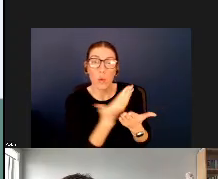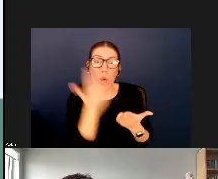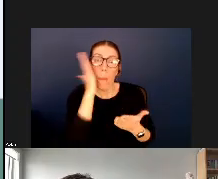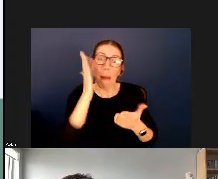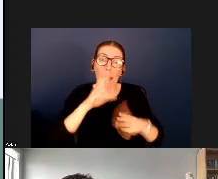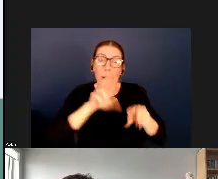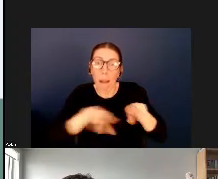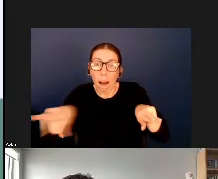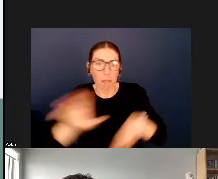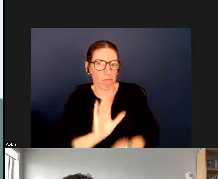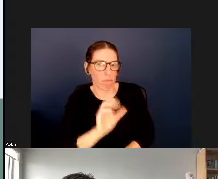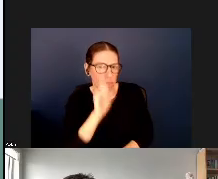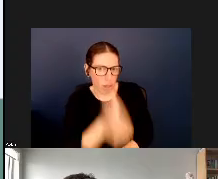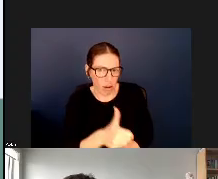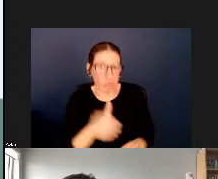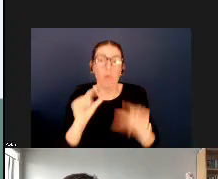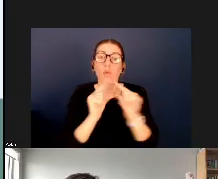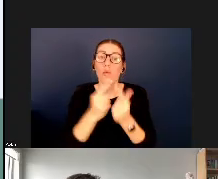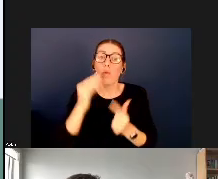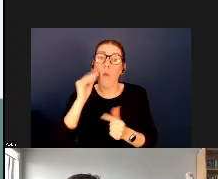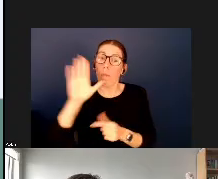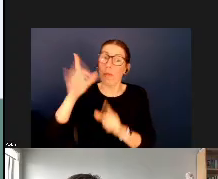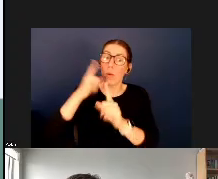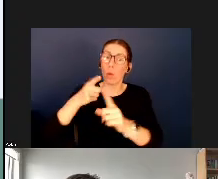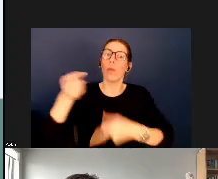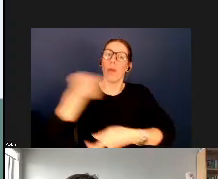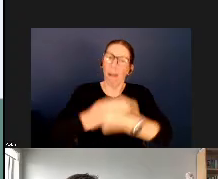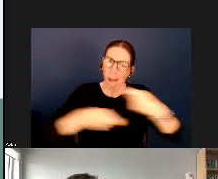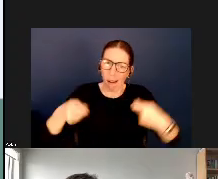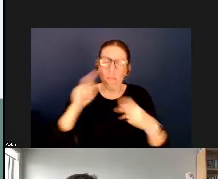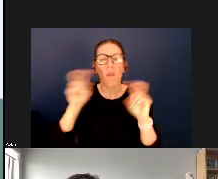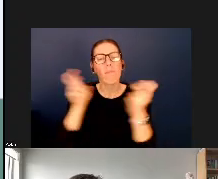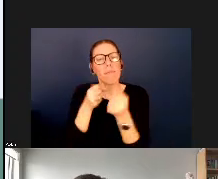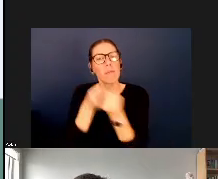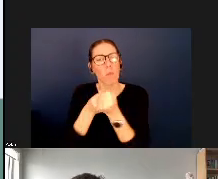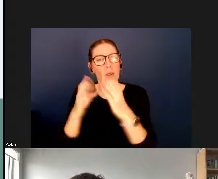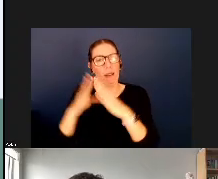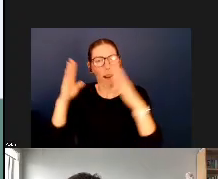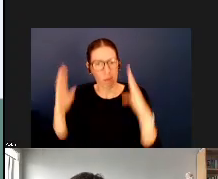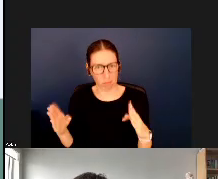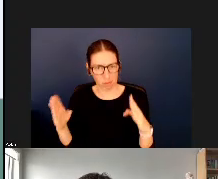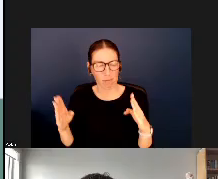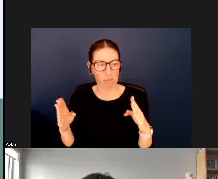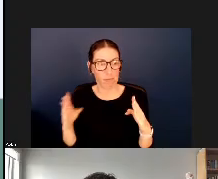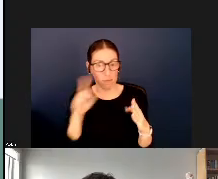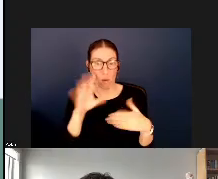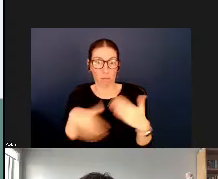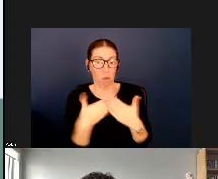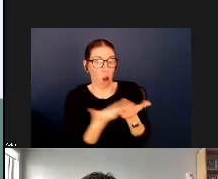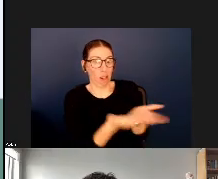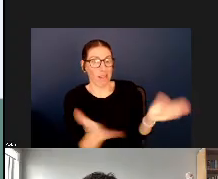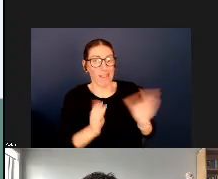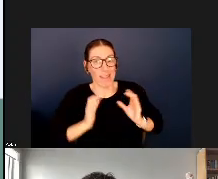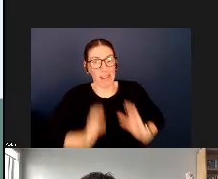homes with supported housing arrangements for all of their client base, for lack of a better word,